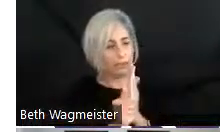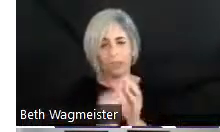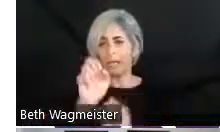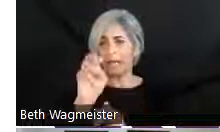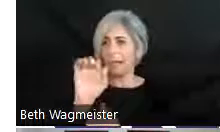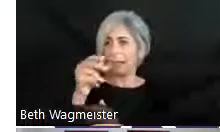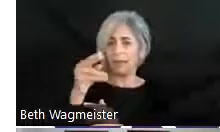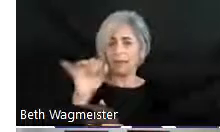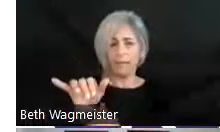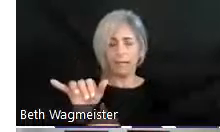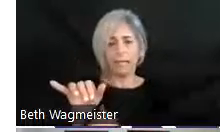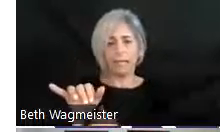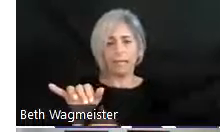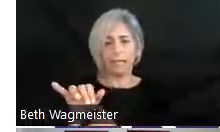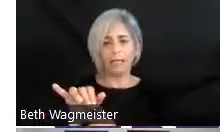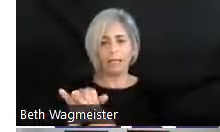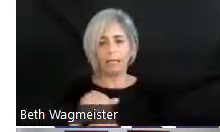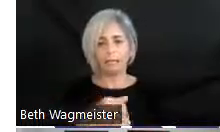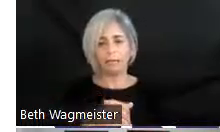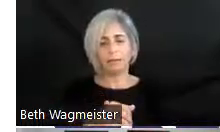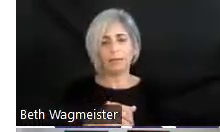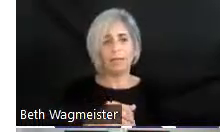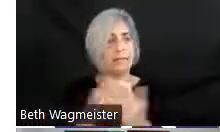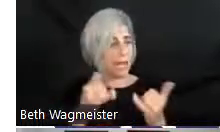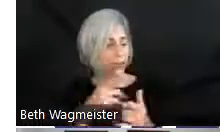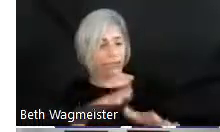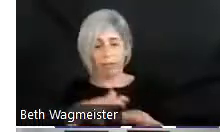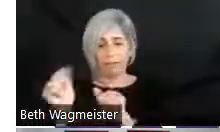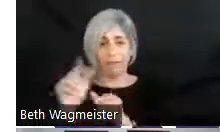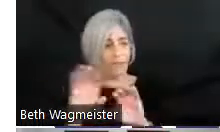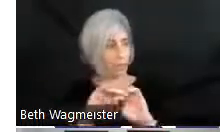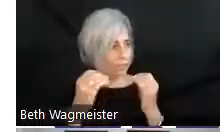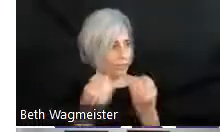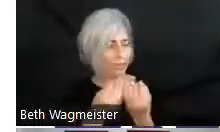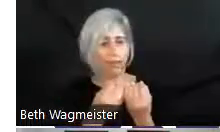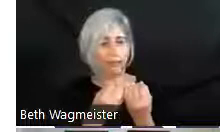Interesting thing is that now she has left that organization and now actually she works